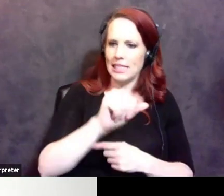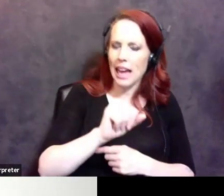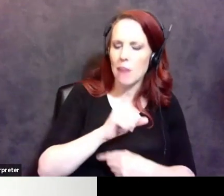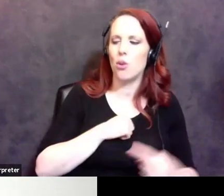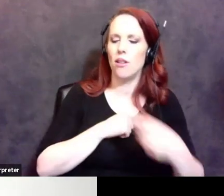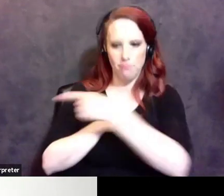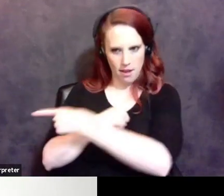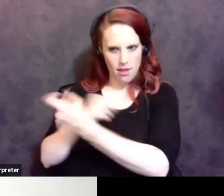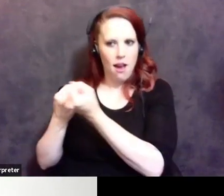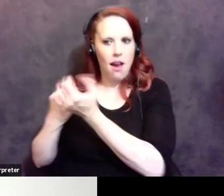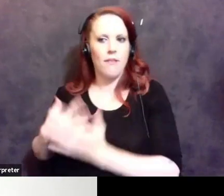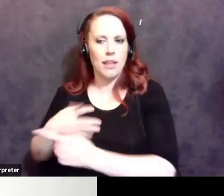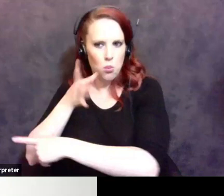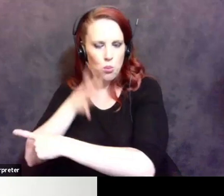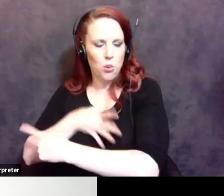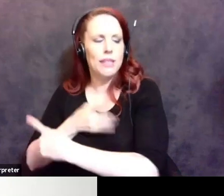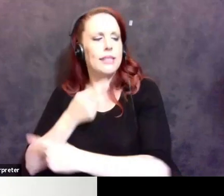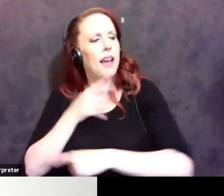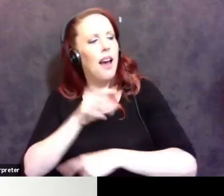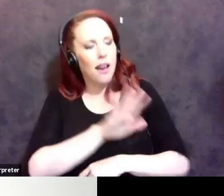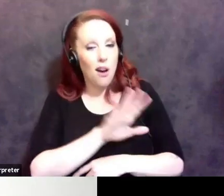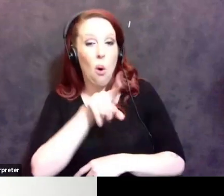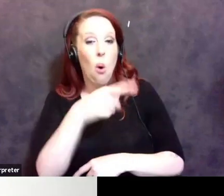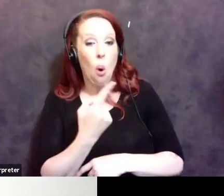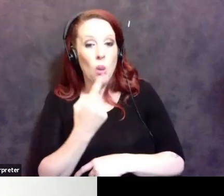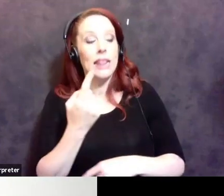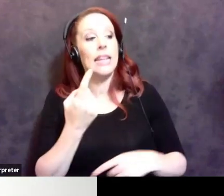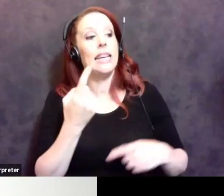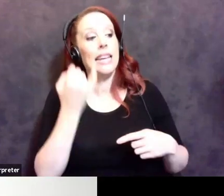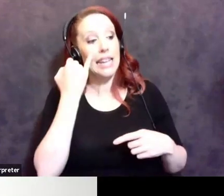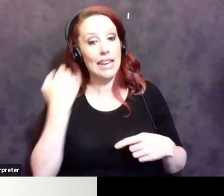was that it is only why talk about things in the context of disability where we bring